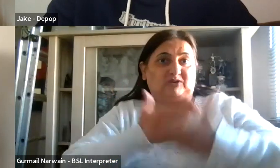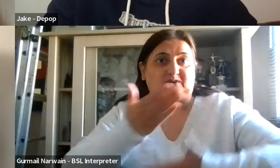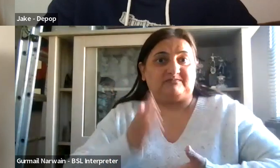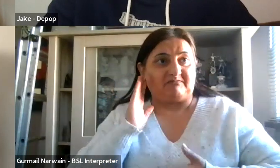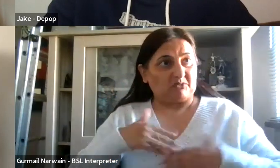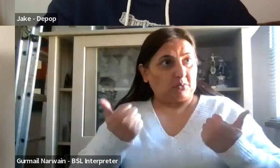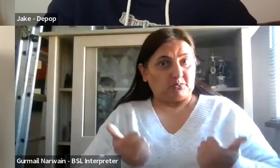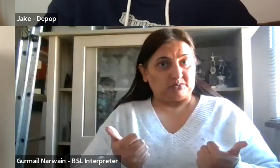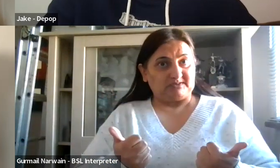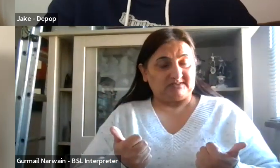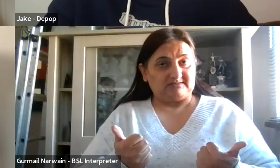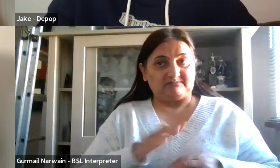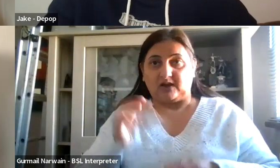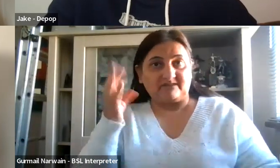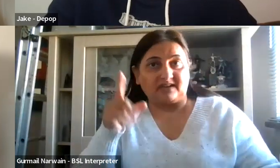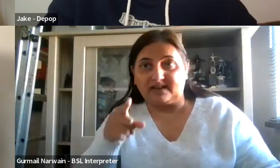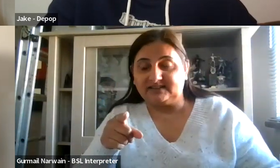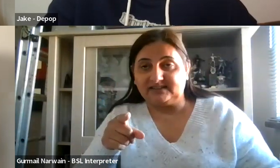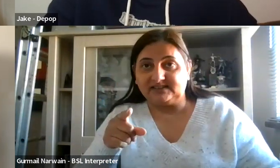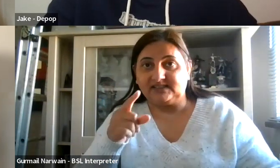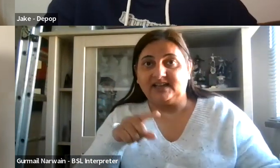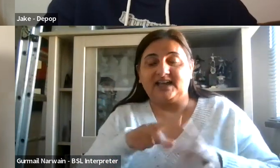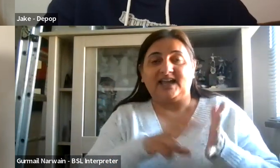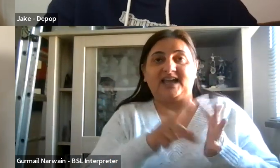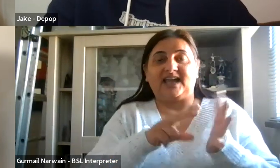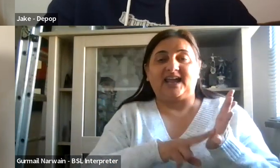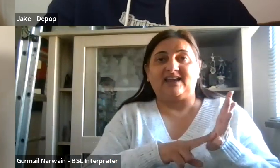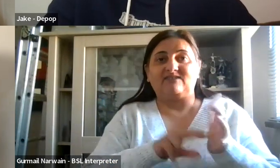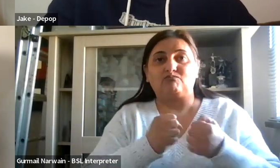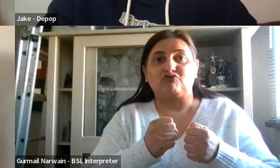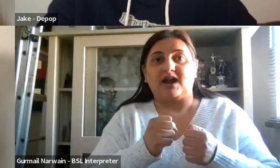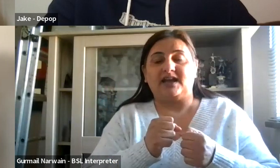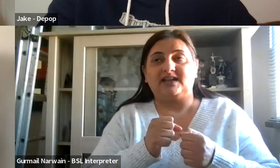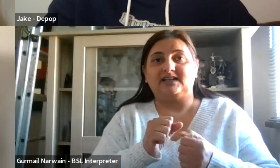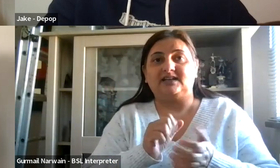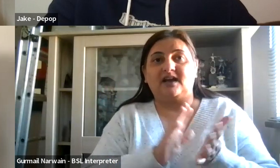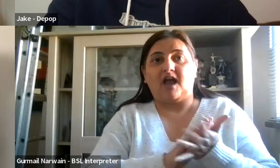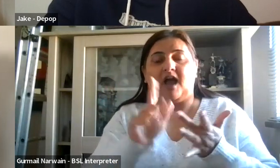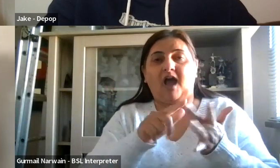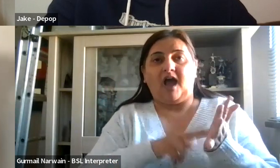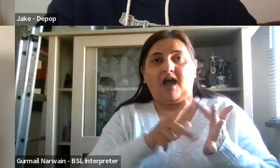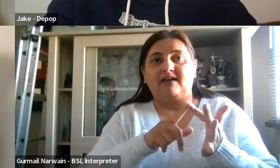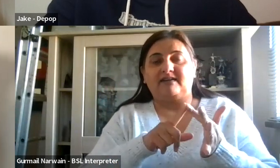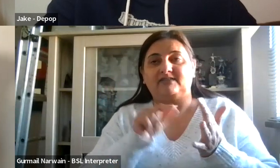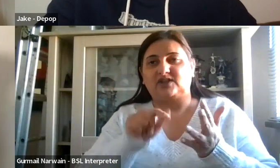Once you have found that application, once you found that job description. Don't forget. Don't forget if you go onto the even break career hive that hive dot even break.co.uk. If you go onto the Evenbreak career hive.even-break.co.